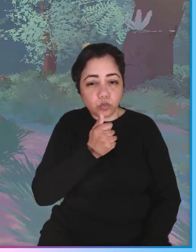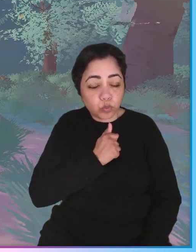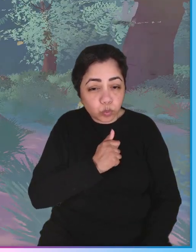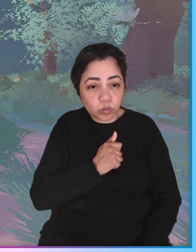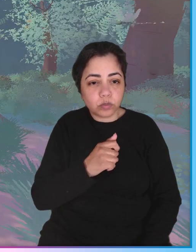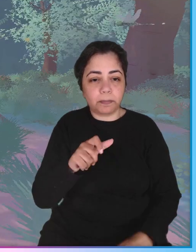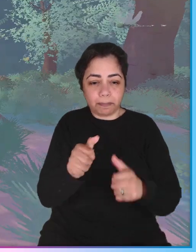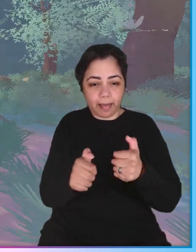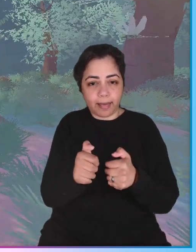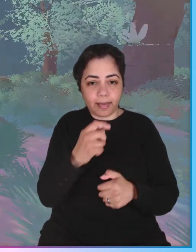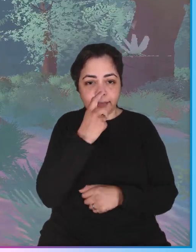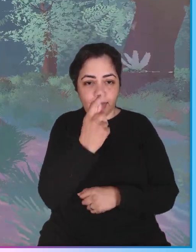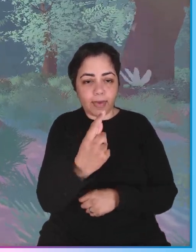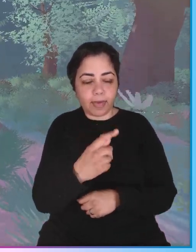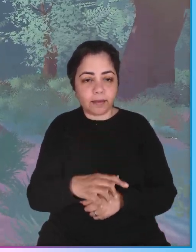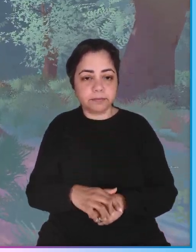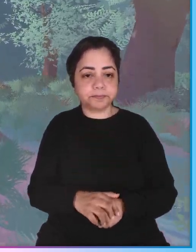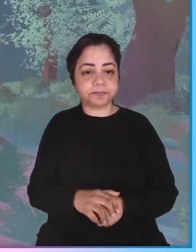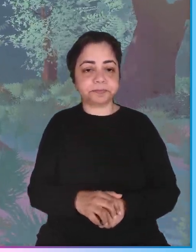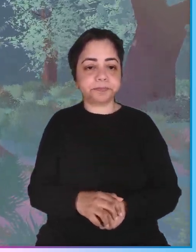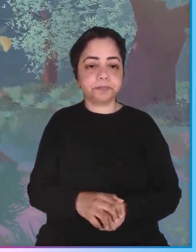Thank you, stay safe, and have a good day.